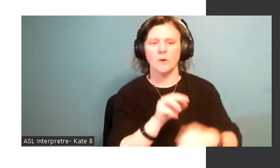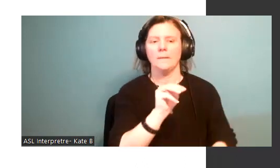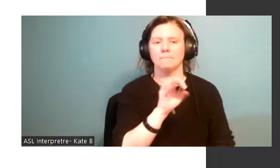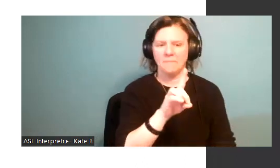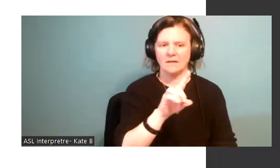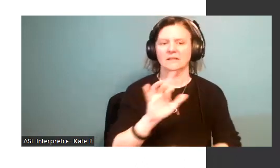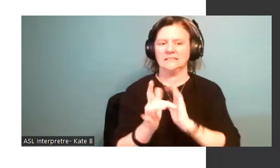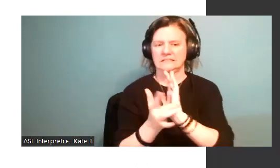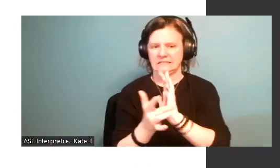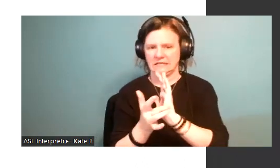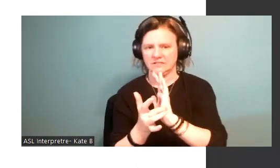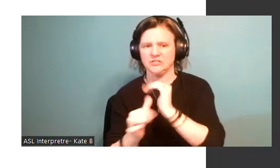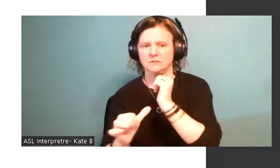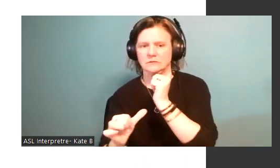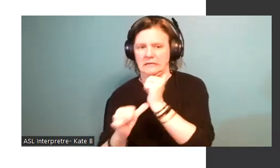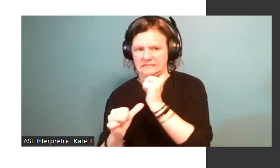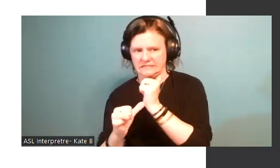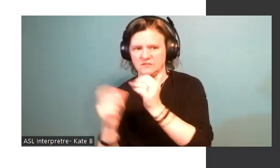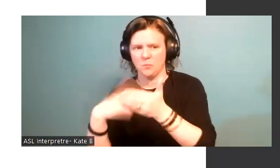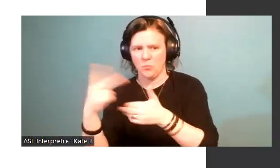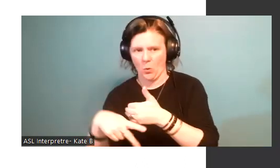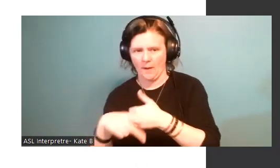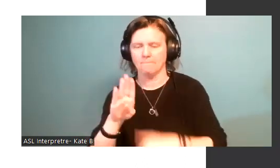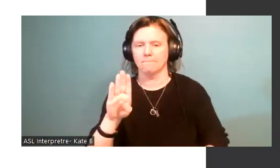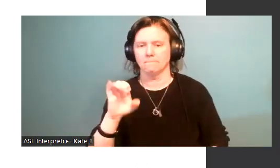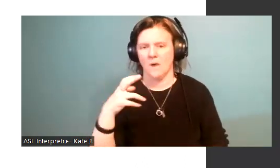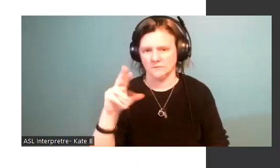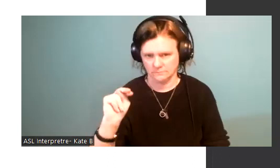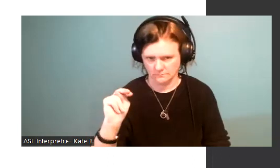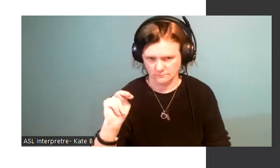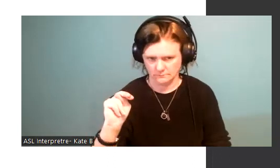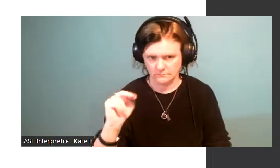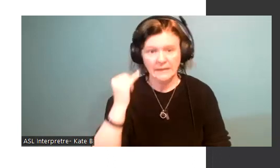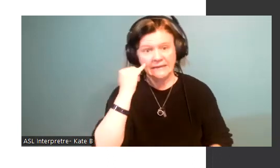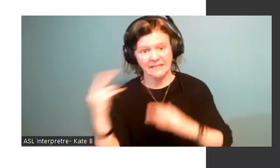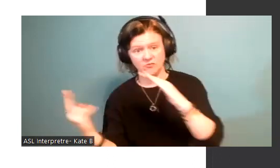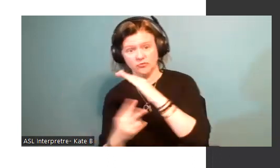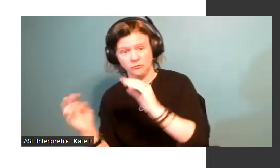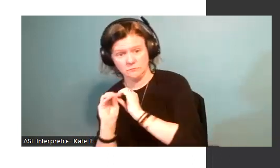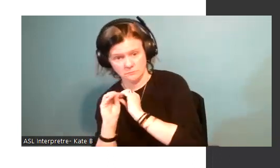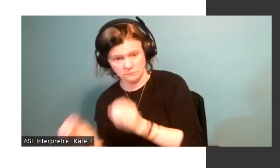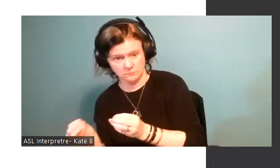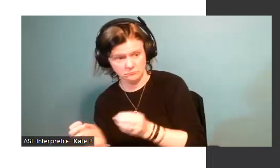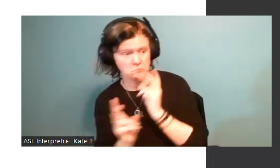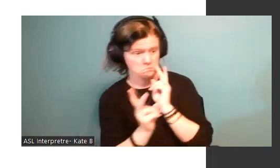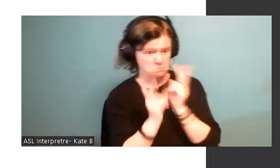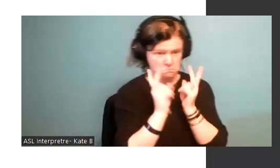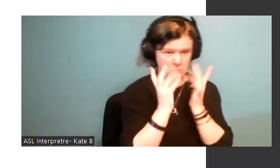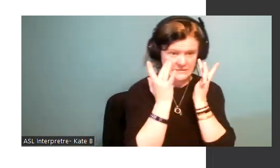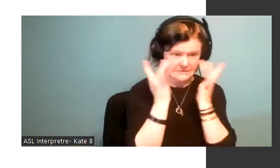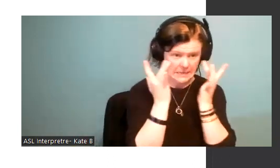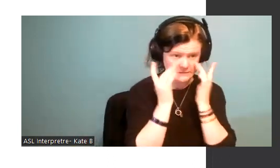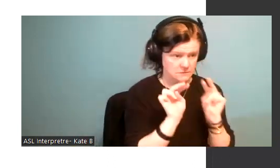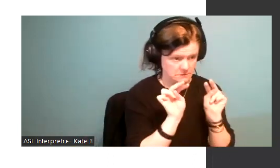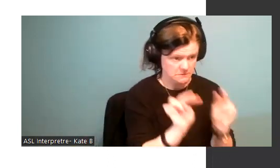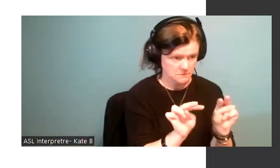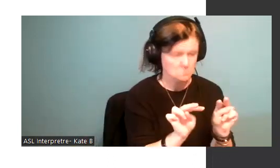has inner text of MDTAP, which is the acronym for it.